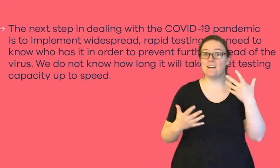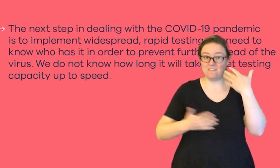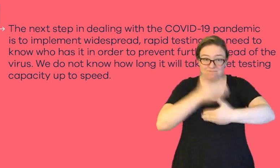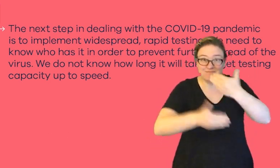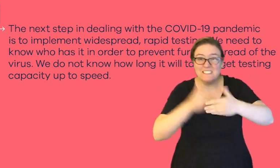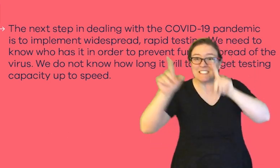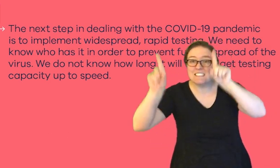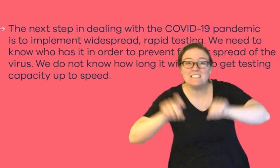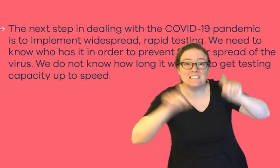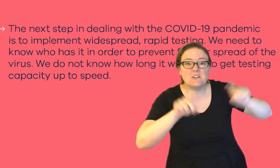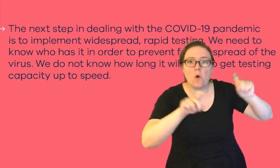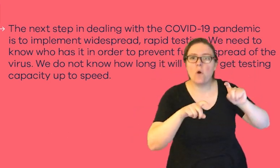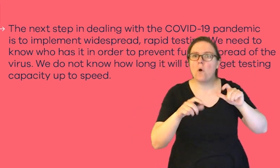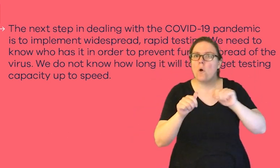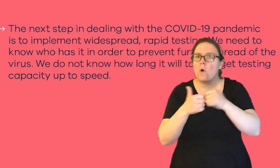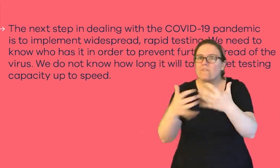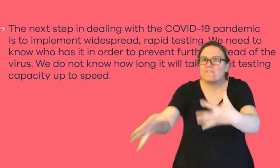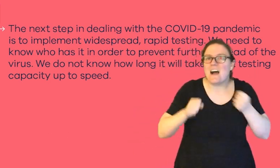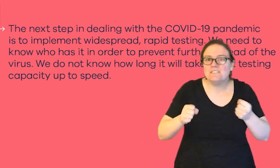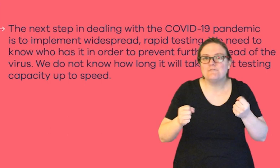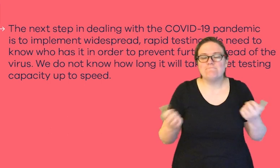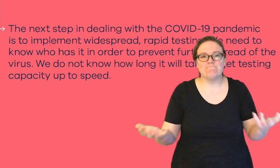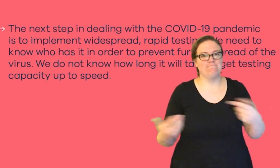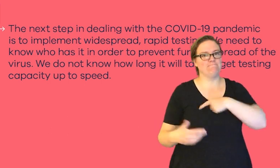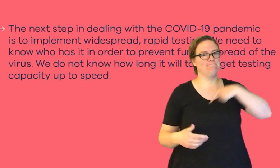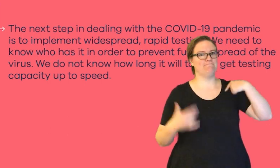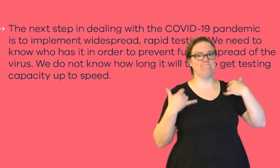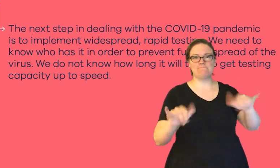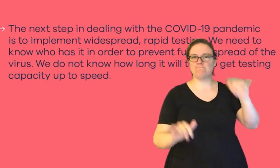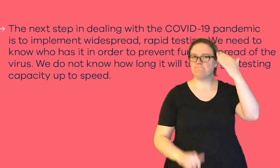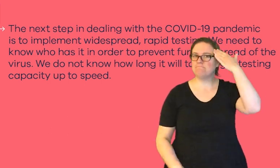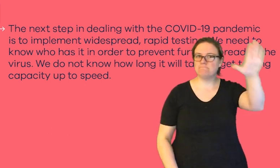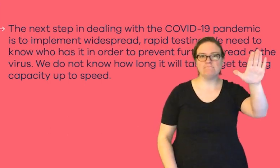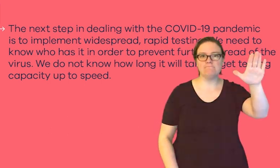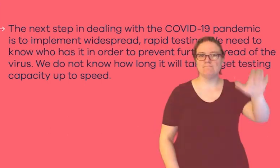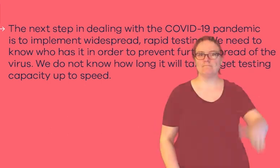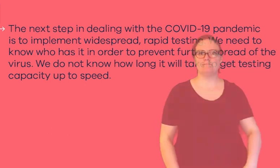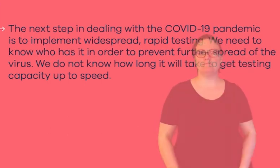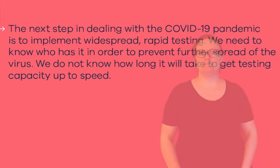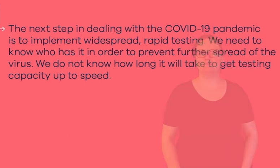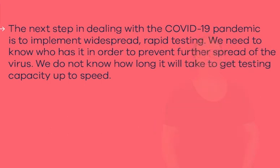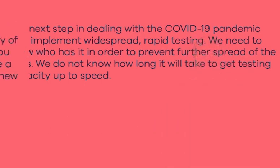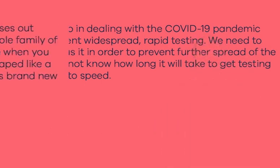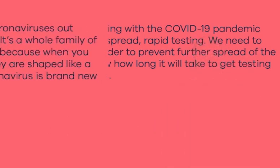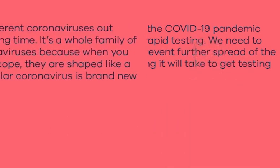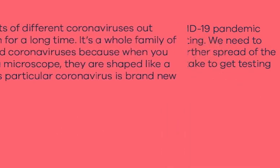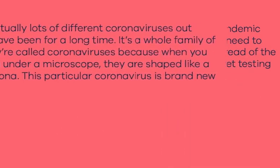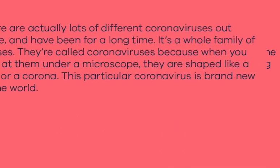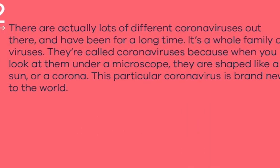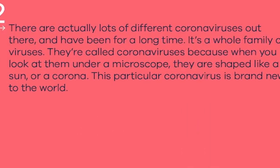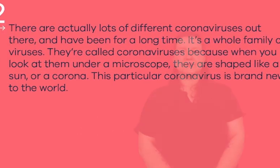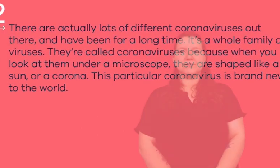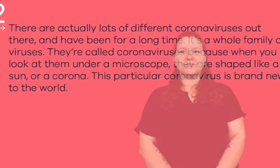We do not know how long it will take to get testing capacity up to speed.